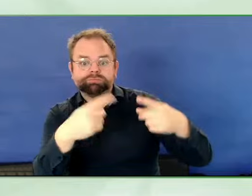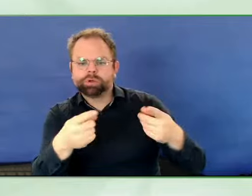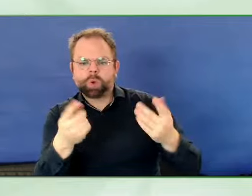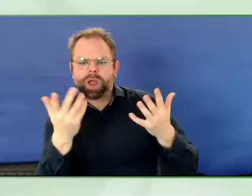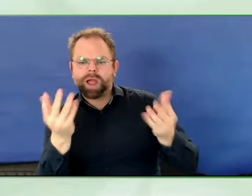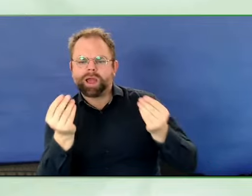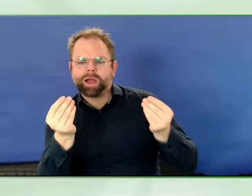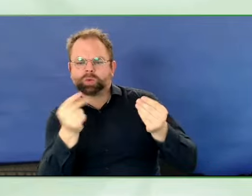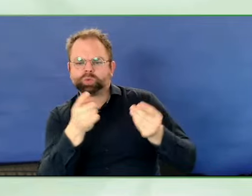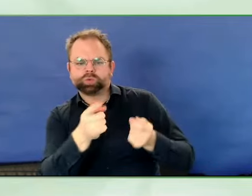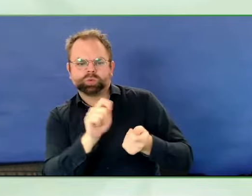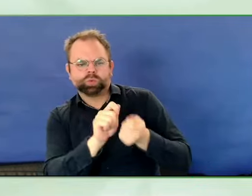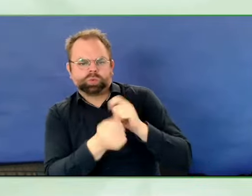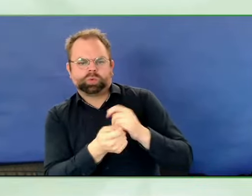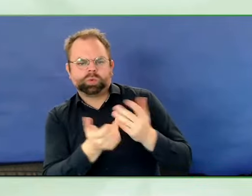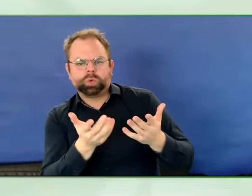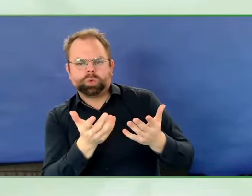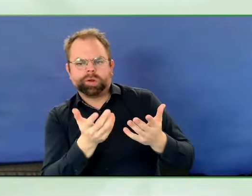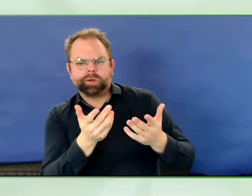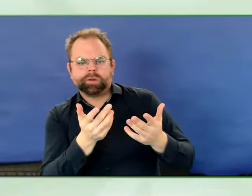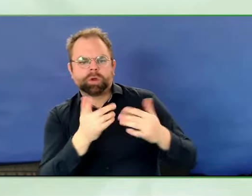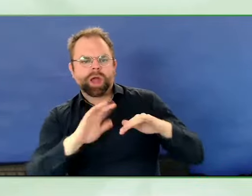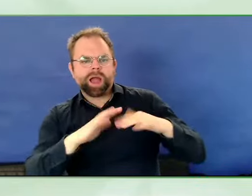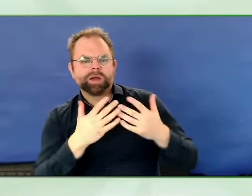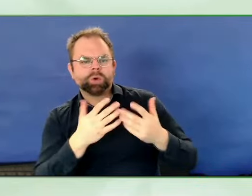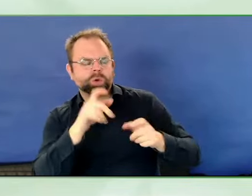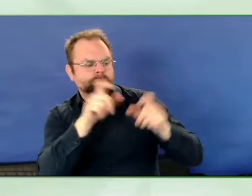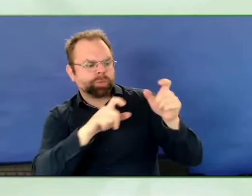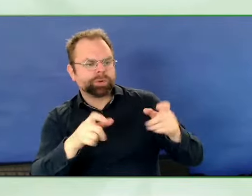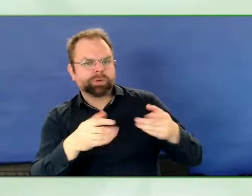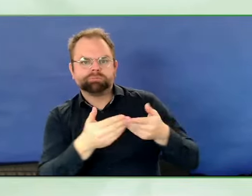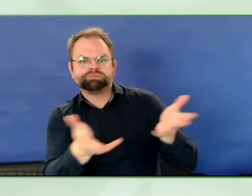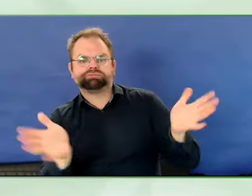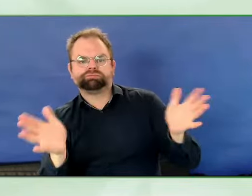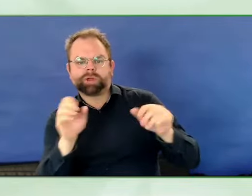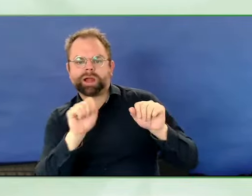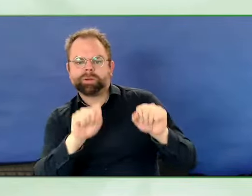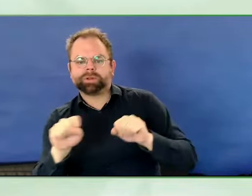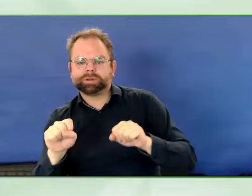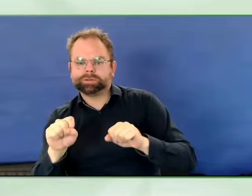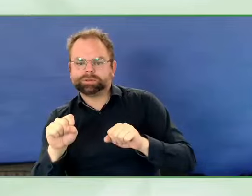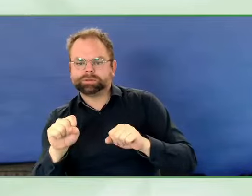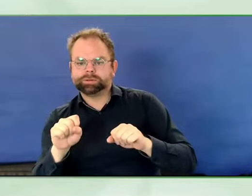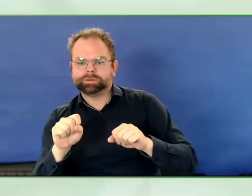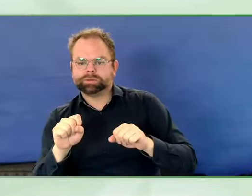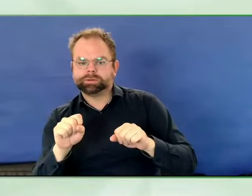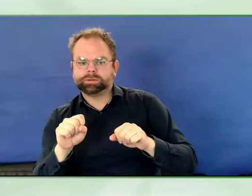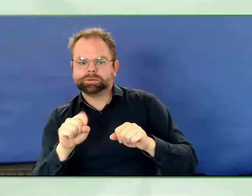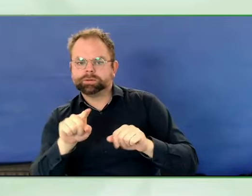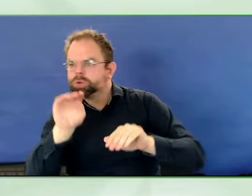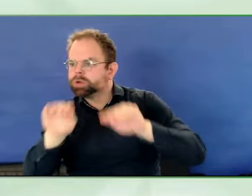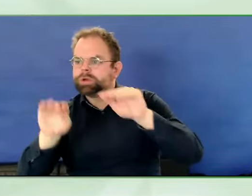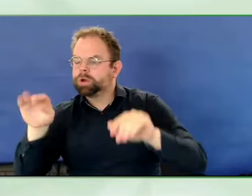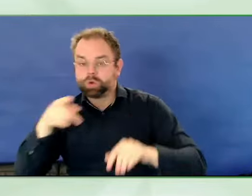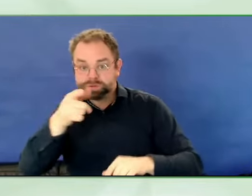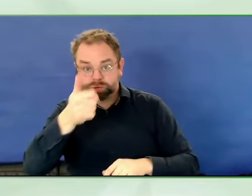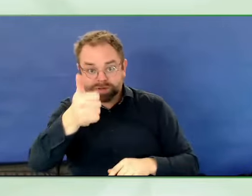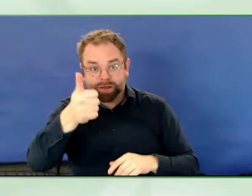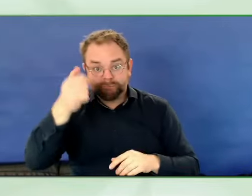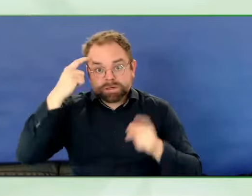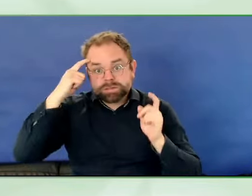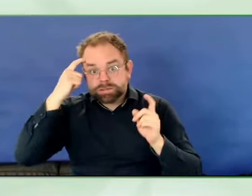You need to dig very deeply to find the answers but let's go back in time, 2021, I understood